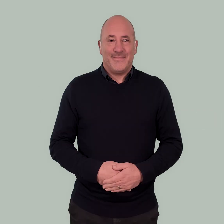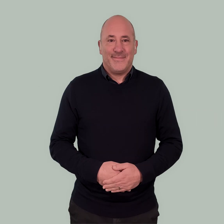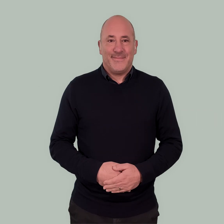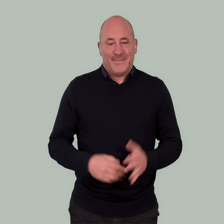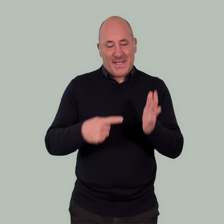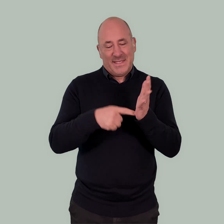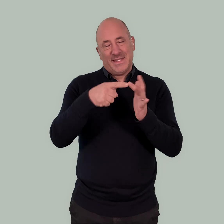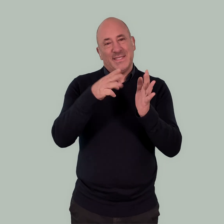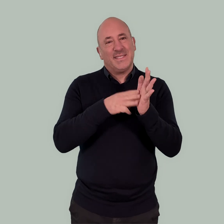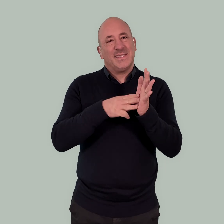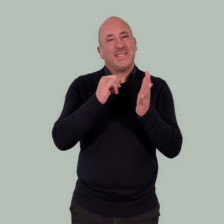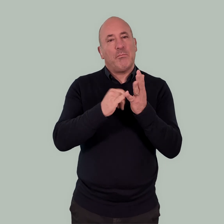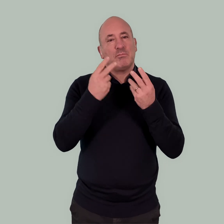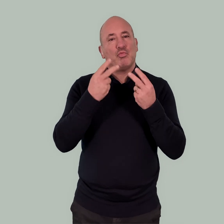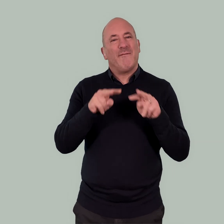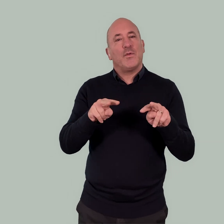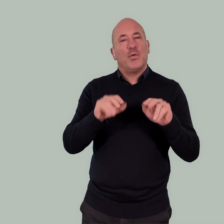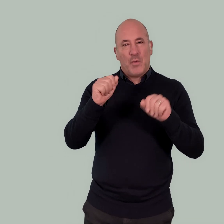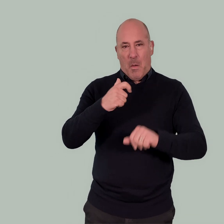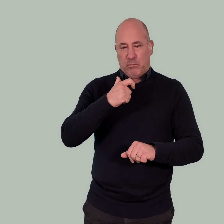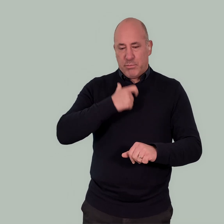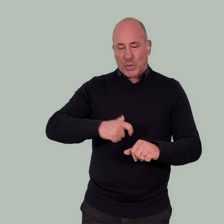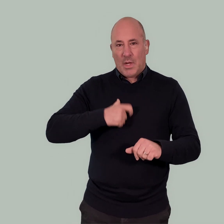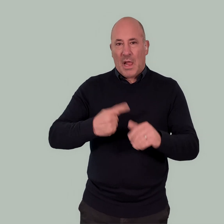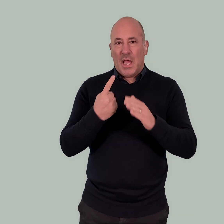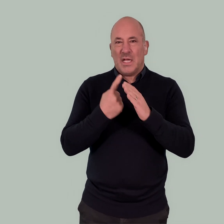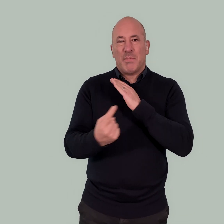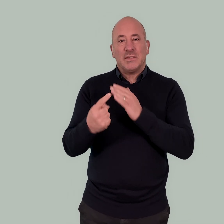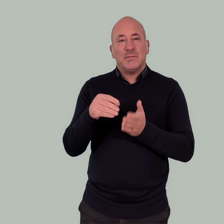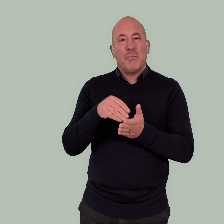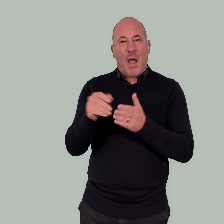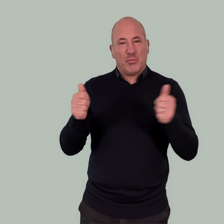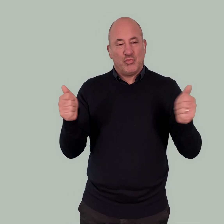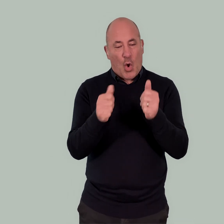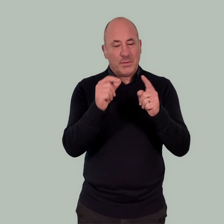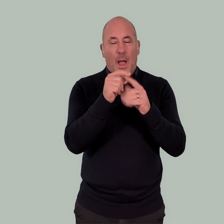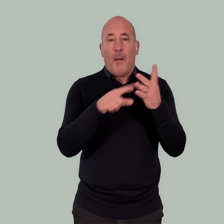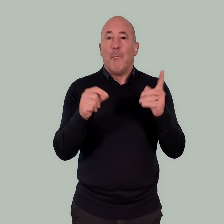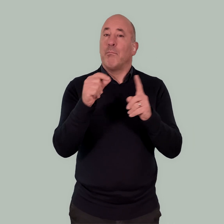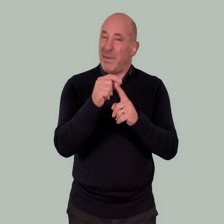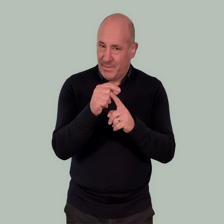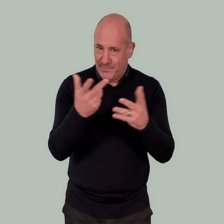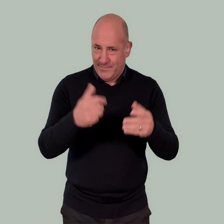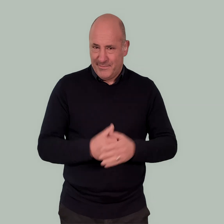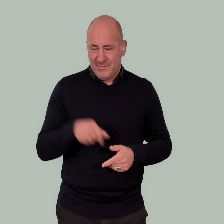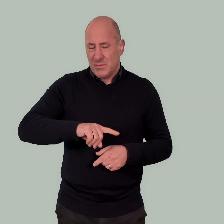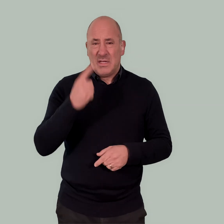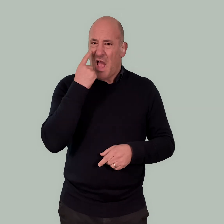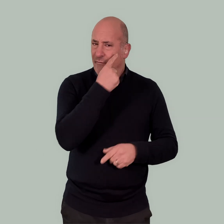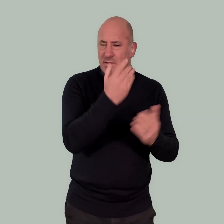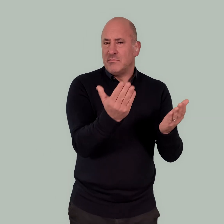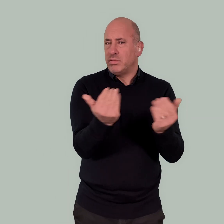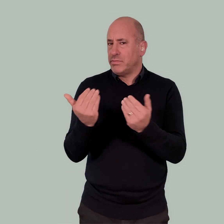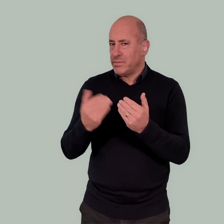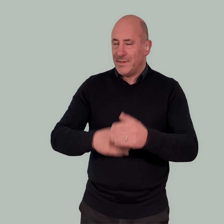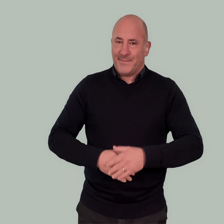Timms Review of Personal Independence Payment: Call for Evidence